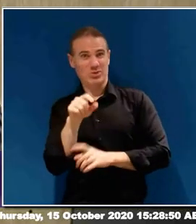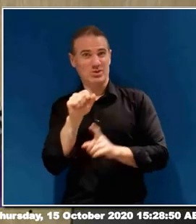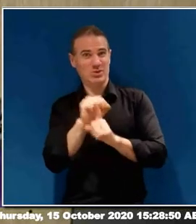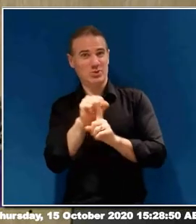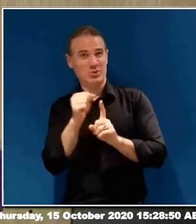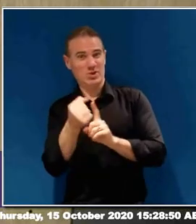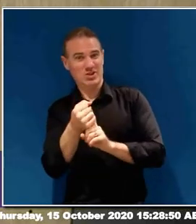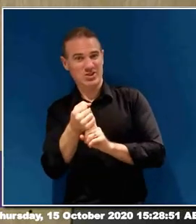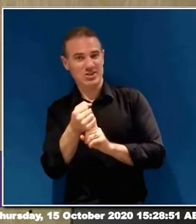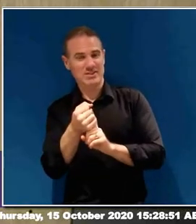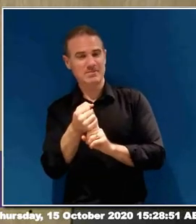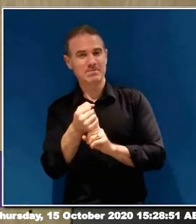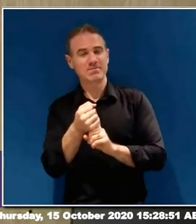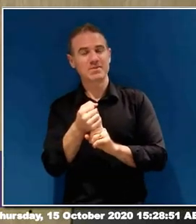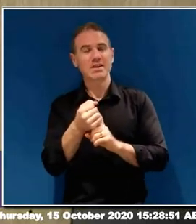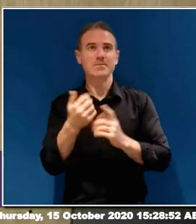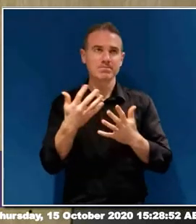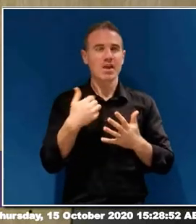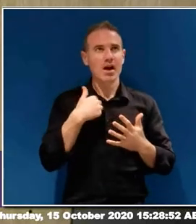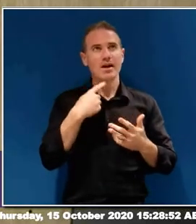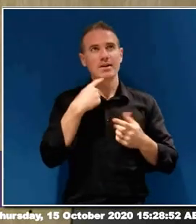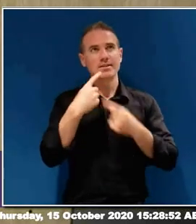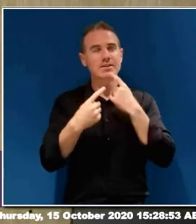called "Daniel", that's a pseudonym.